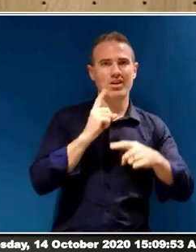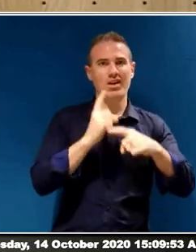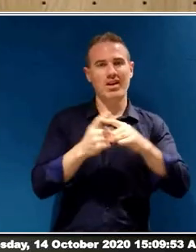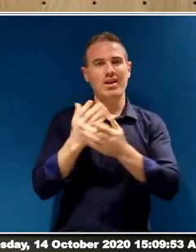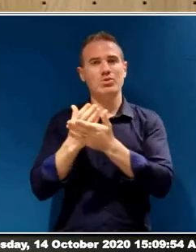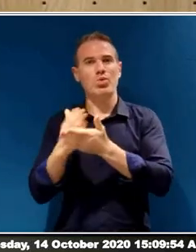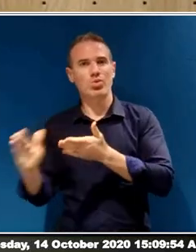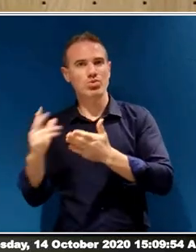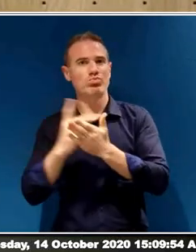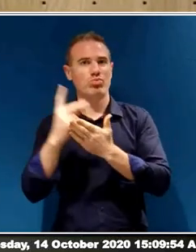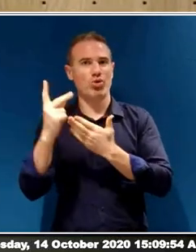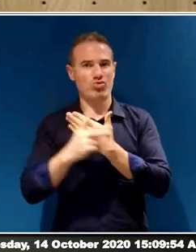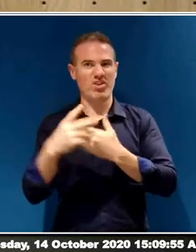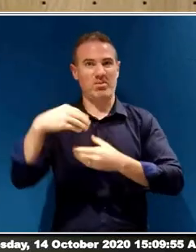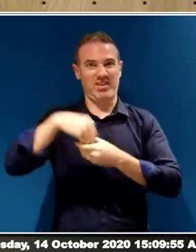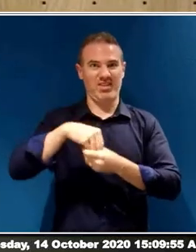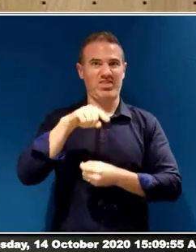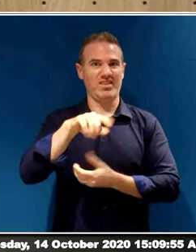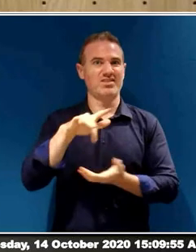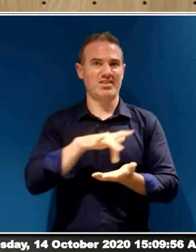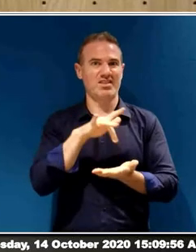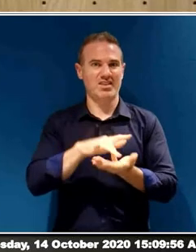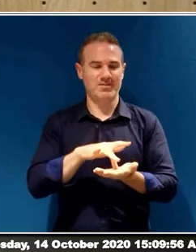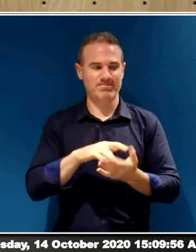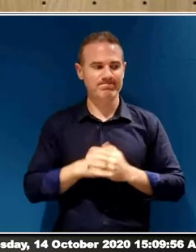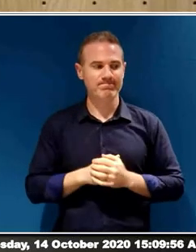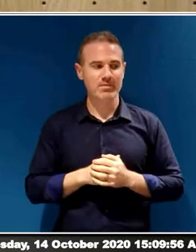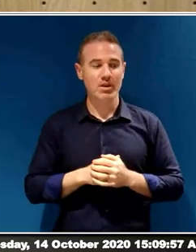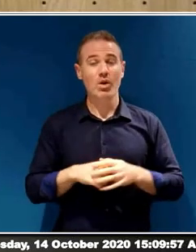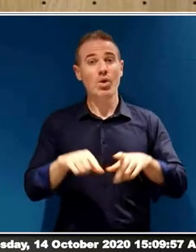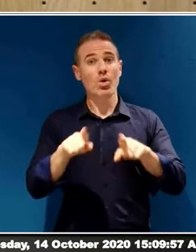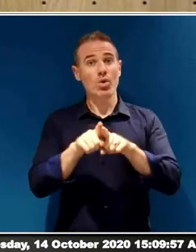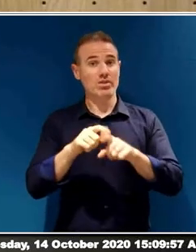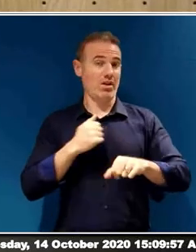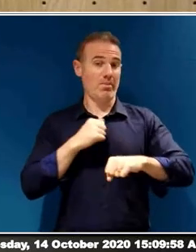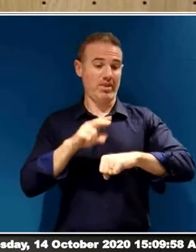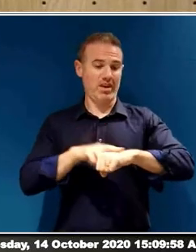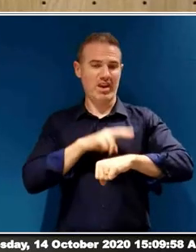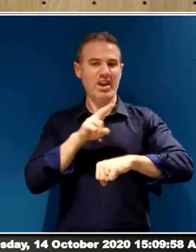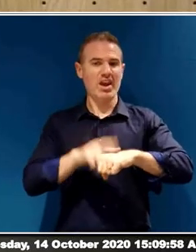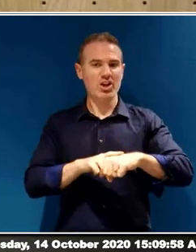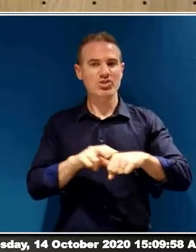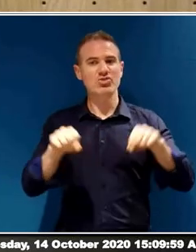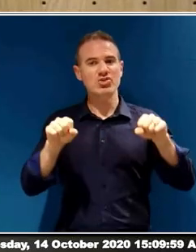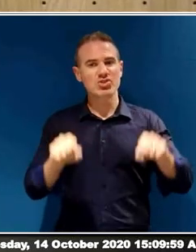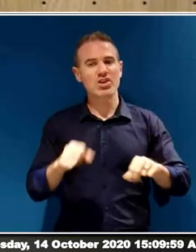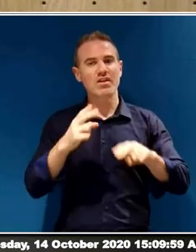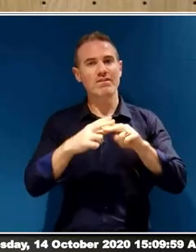I'm the National Chair of the Association for Positive Behaviour Support Australia. Okay.